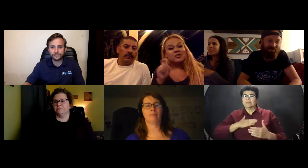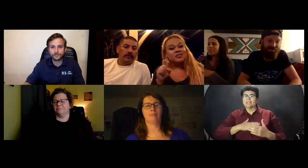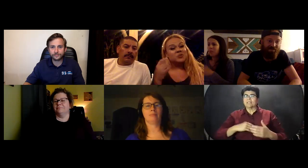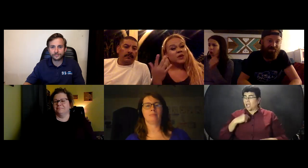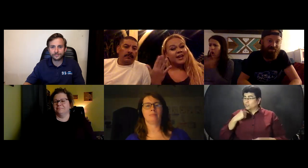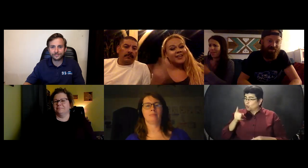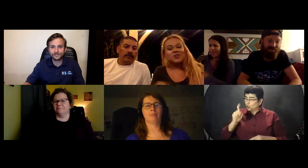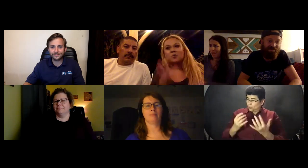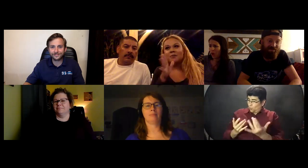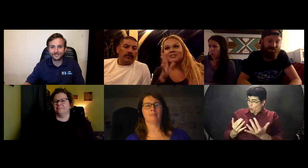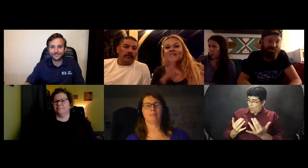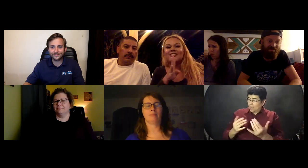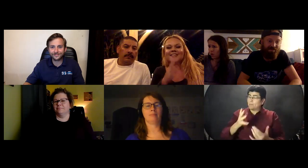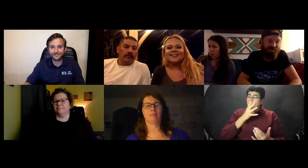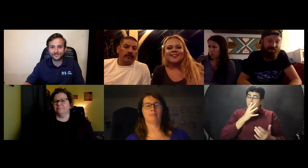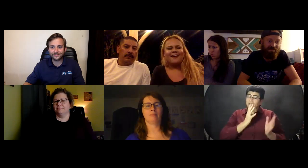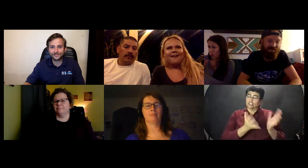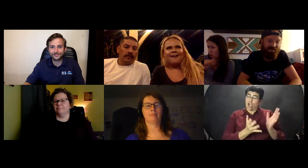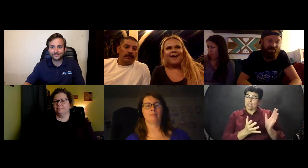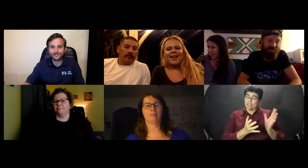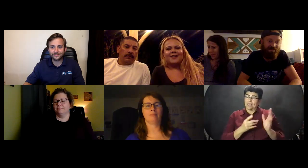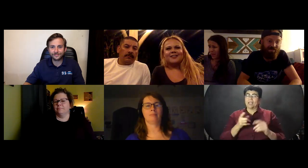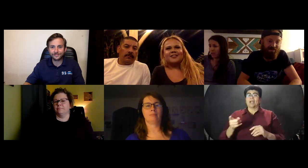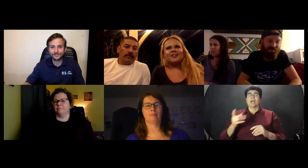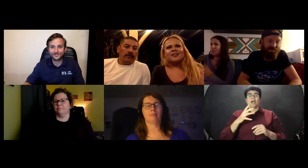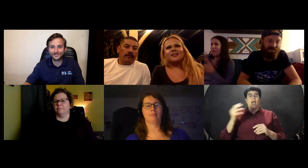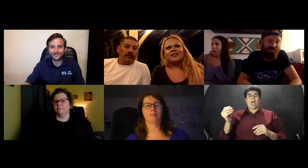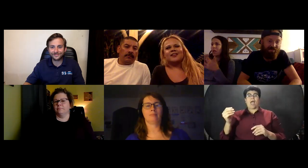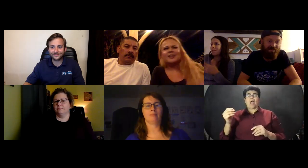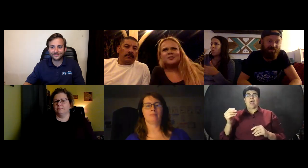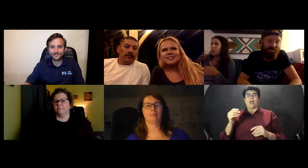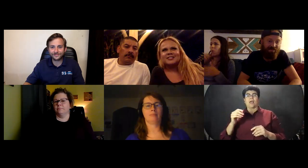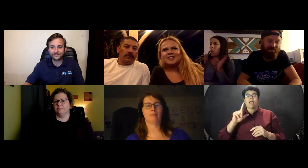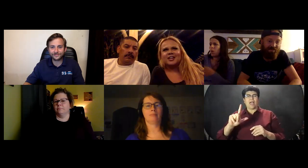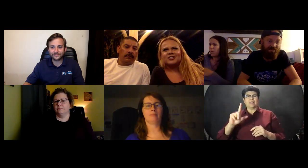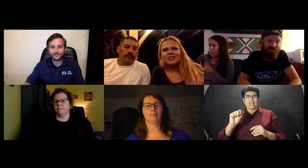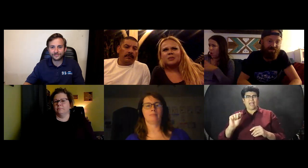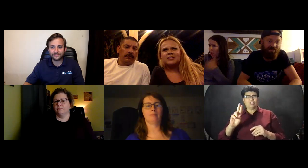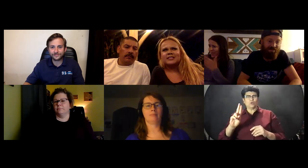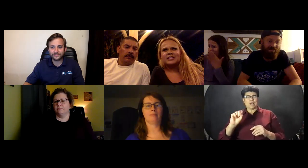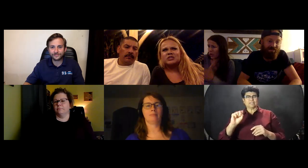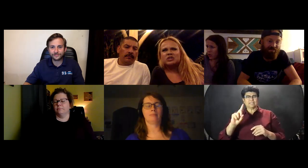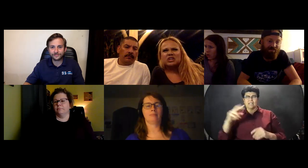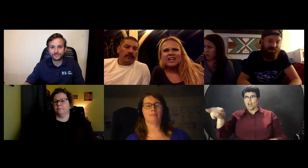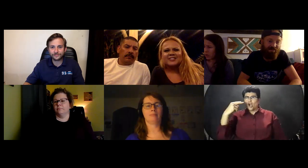to wait you know mama's talking and the lausd just kind of looked at me